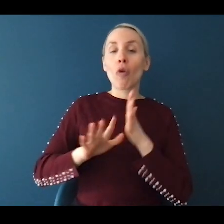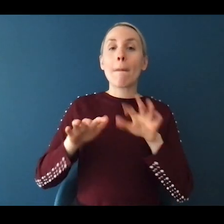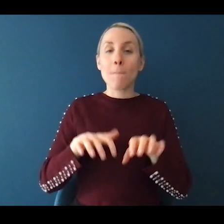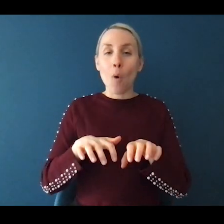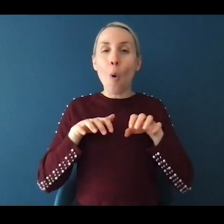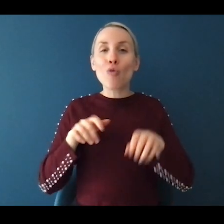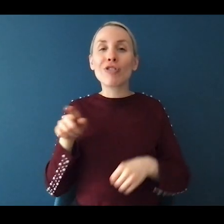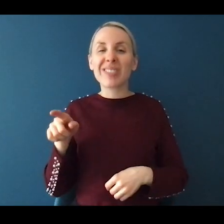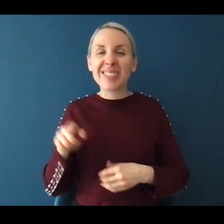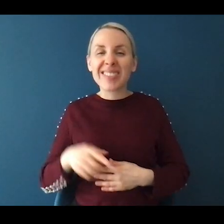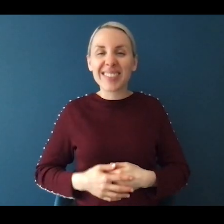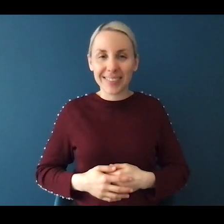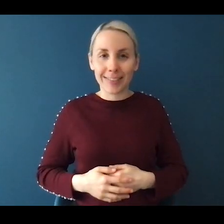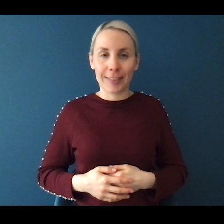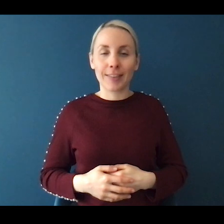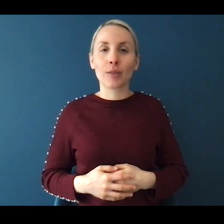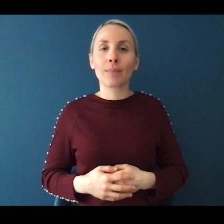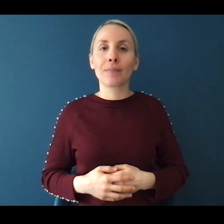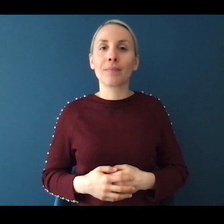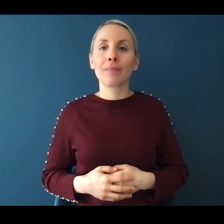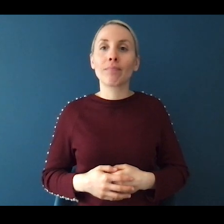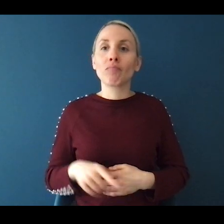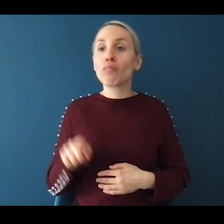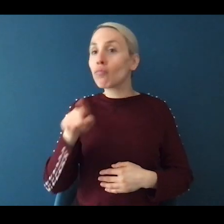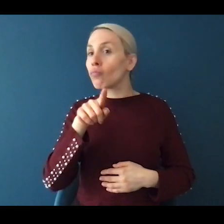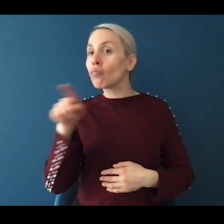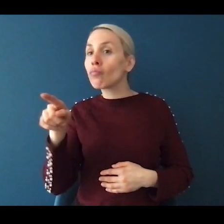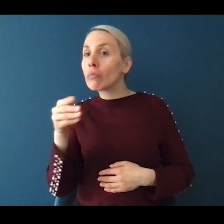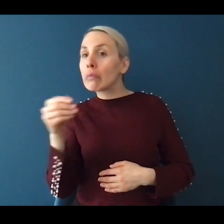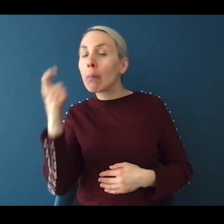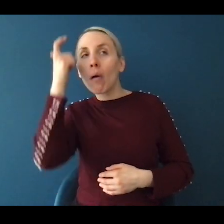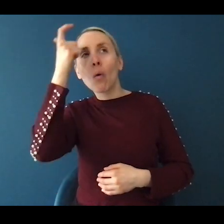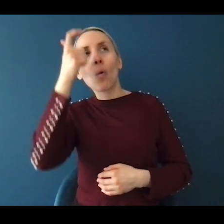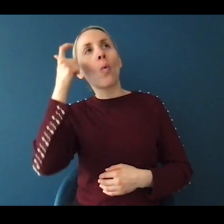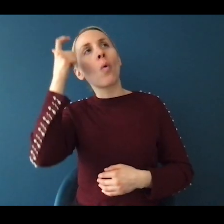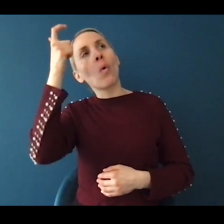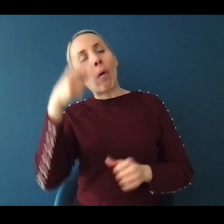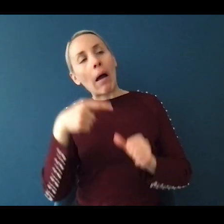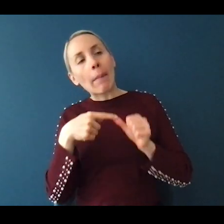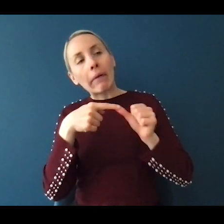we've had submitted from the audience now um so these are the things that people are